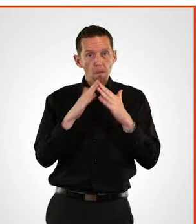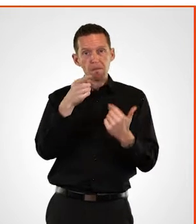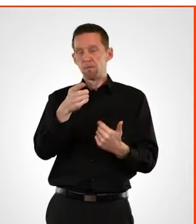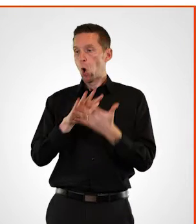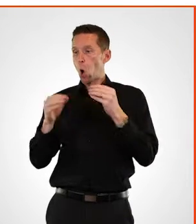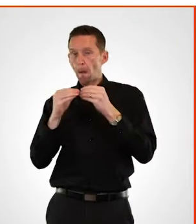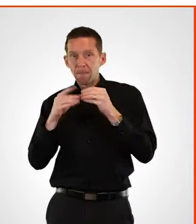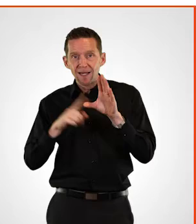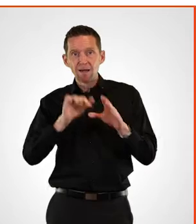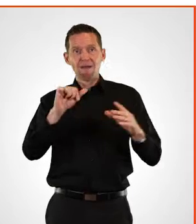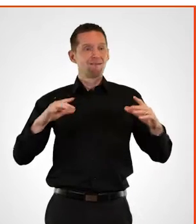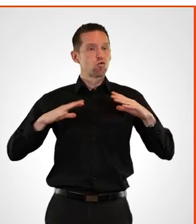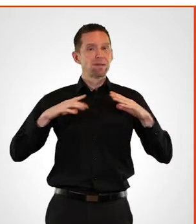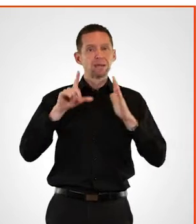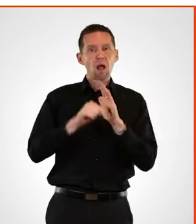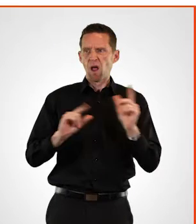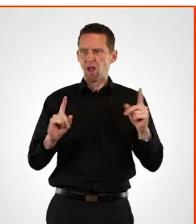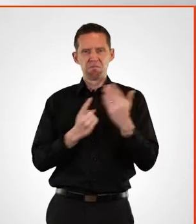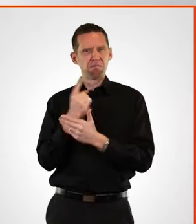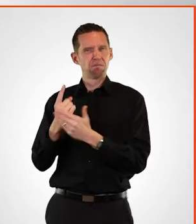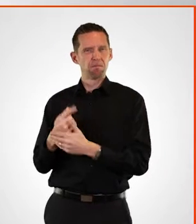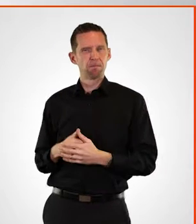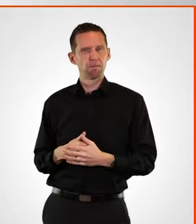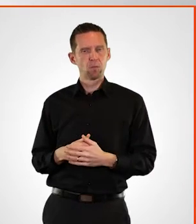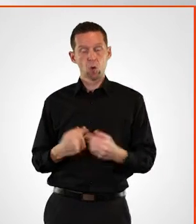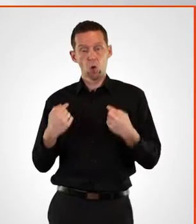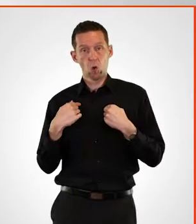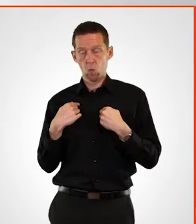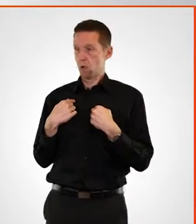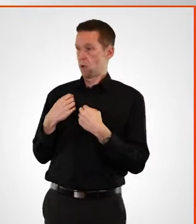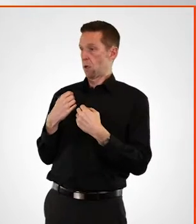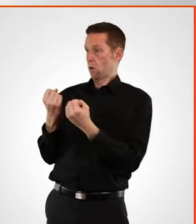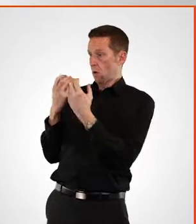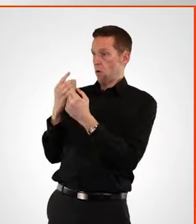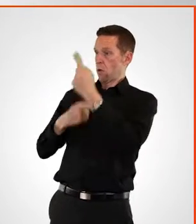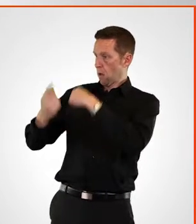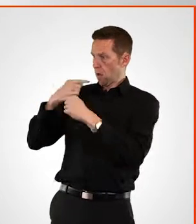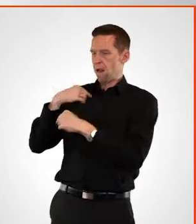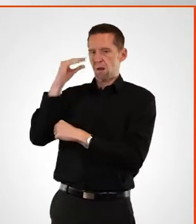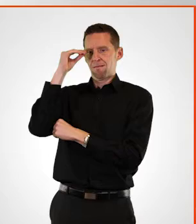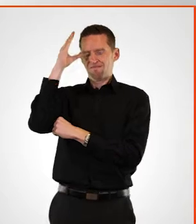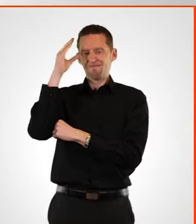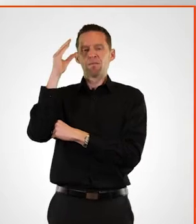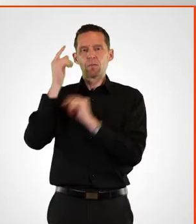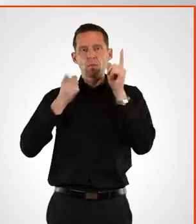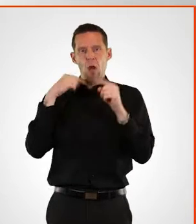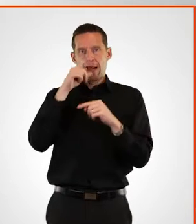What are your hobbies? What are your interests?" As an educator, when I know that, I know how to work with students a little better,